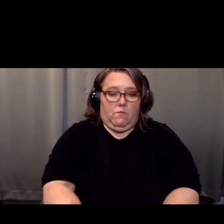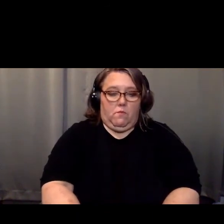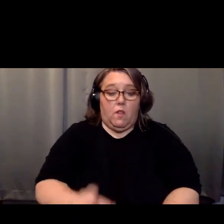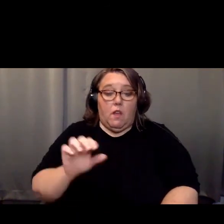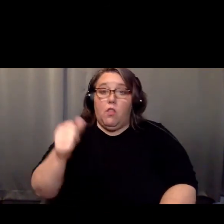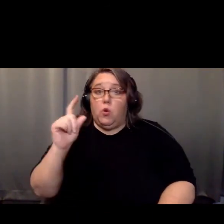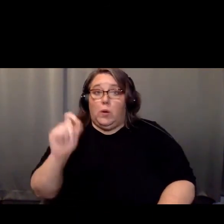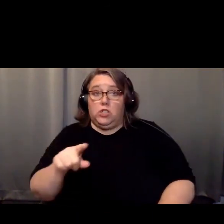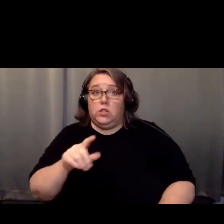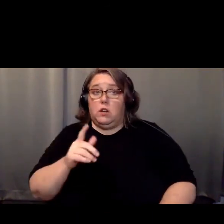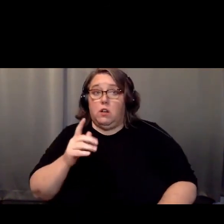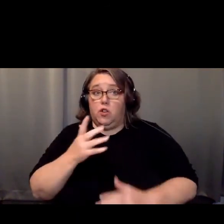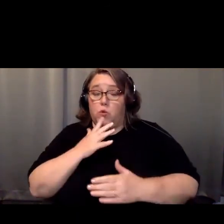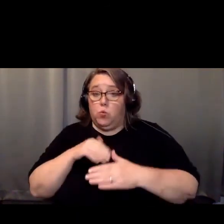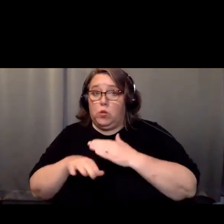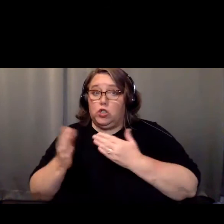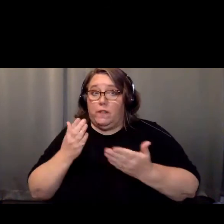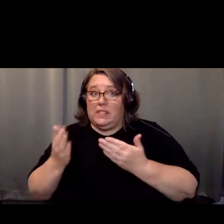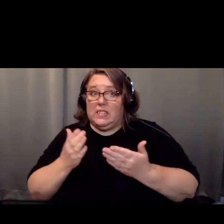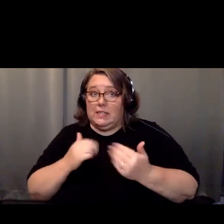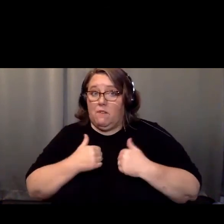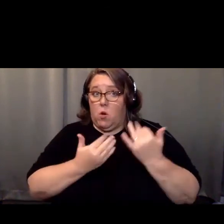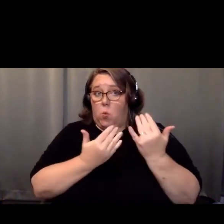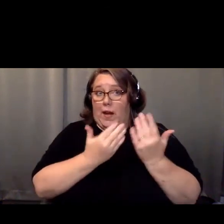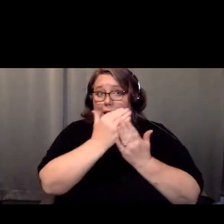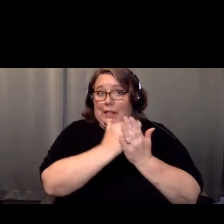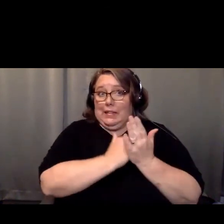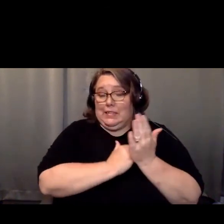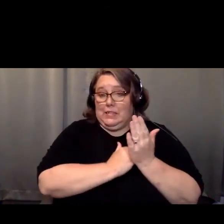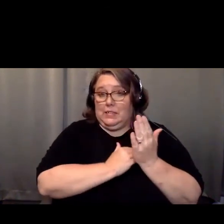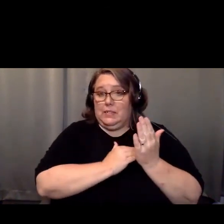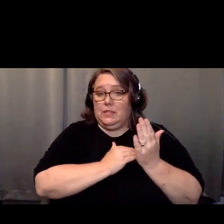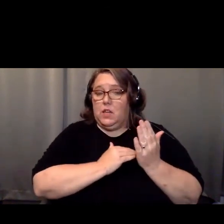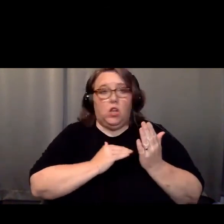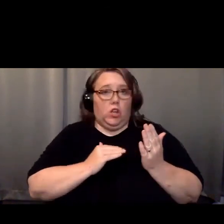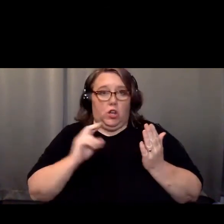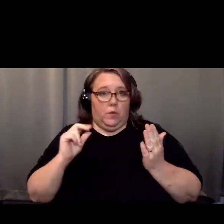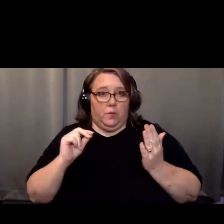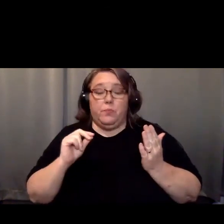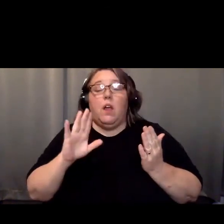No, well, at least clients they shouldn't be told that by VR, okay?